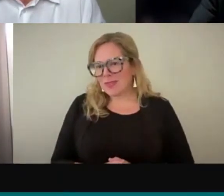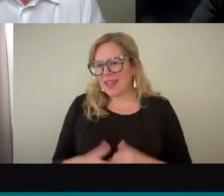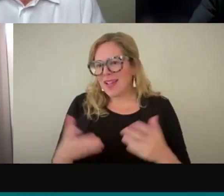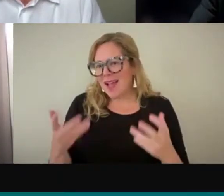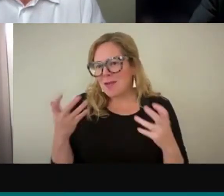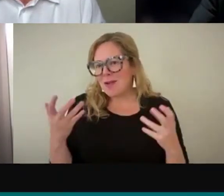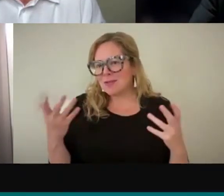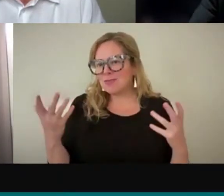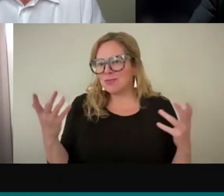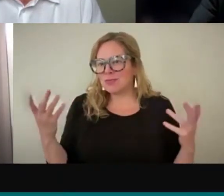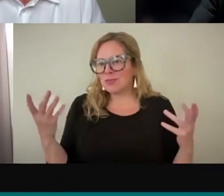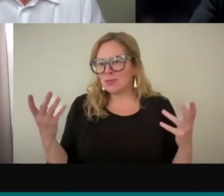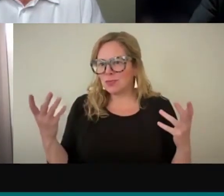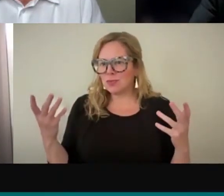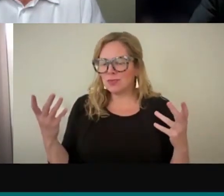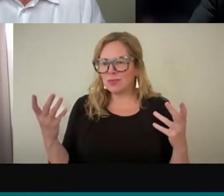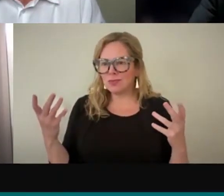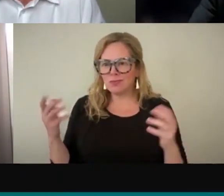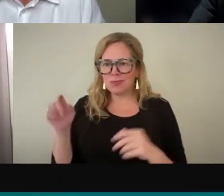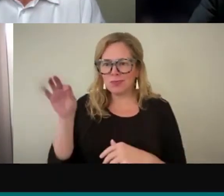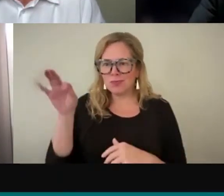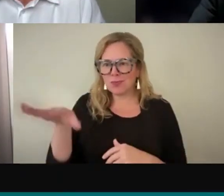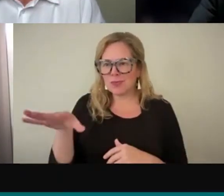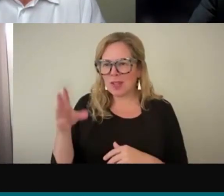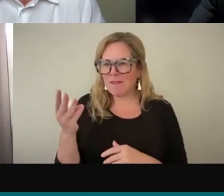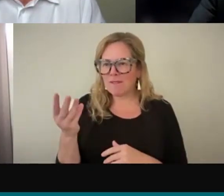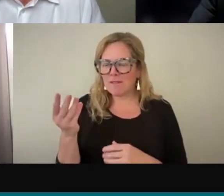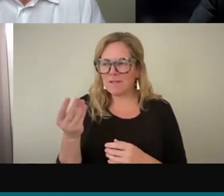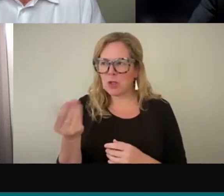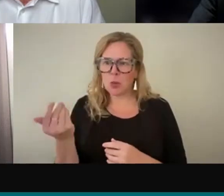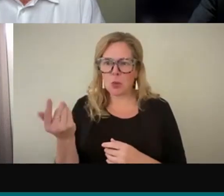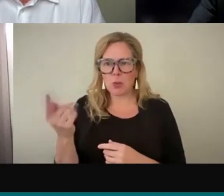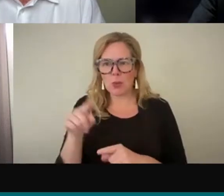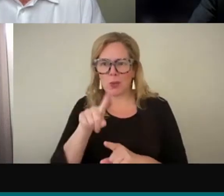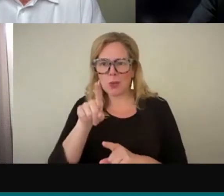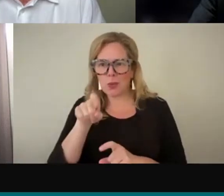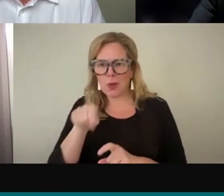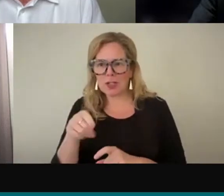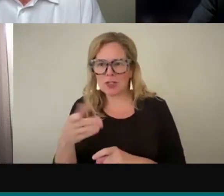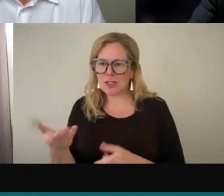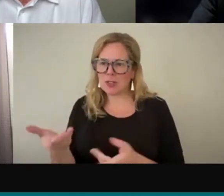but also wanna prompt the audience, the broader audience to think of questions,